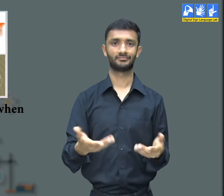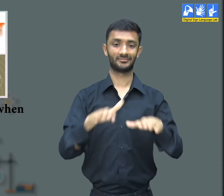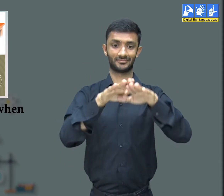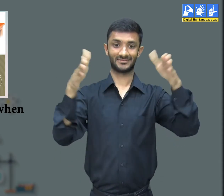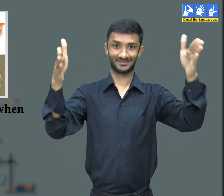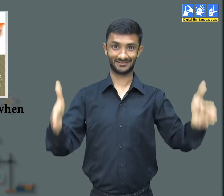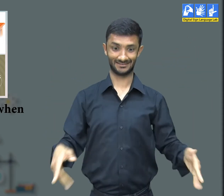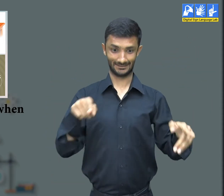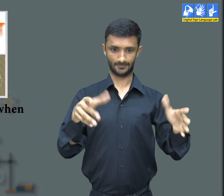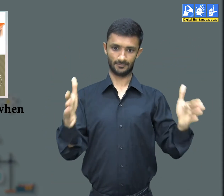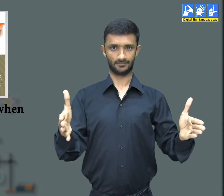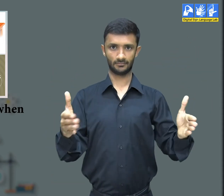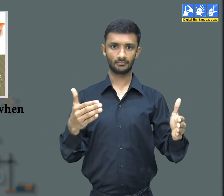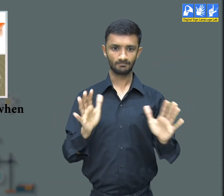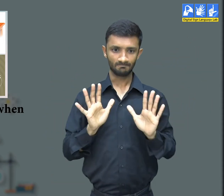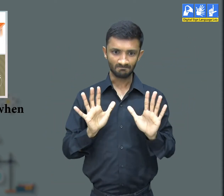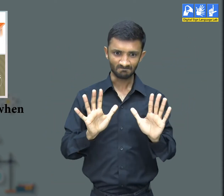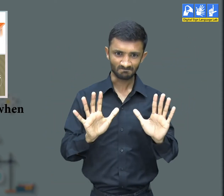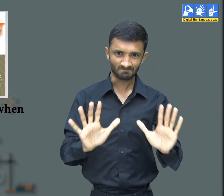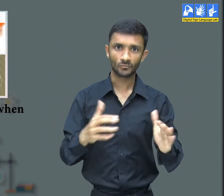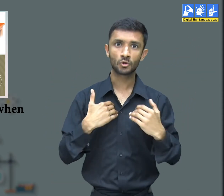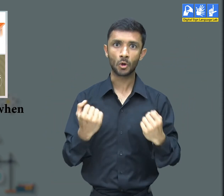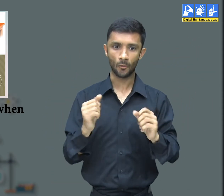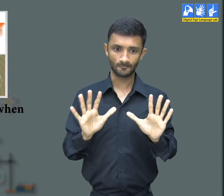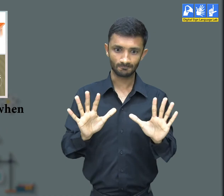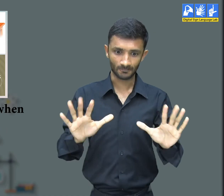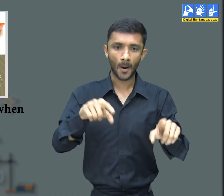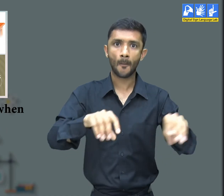For example, when we apply force by pushing a table,